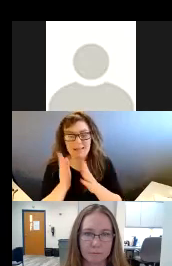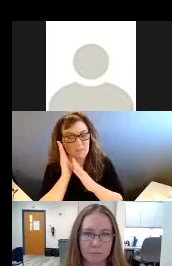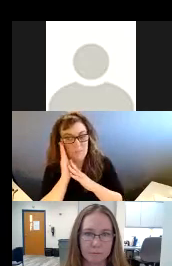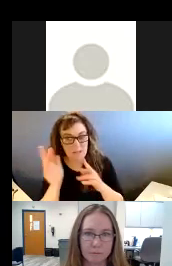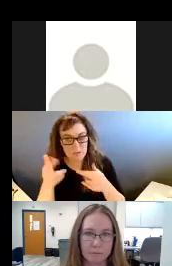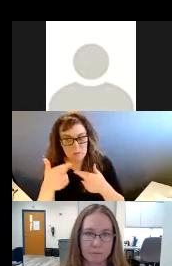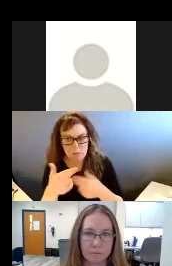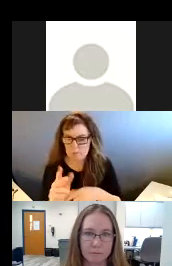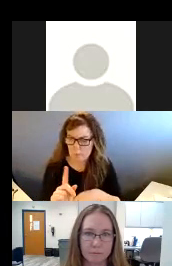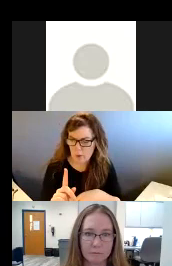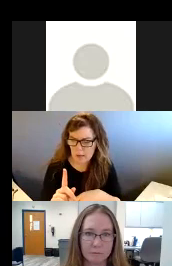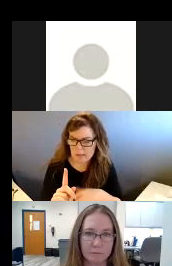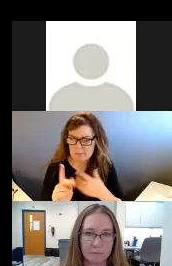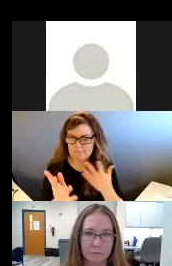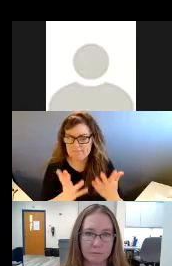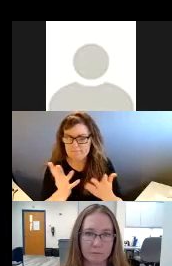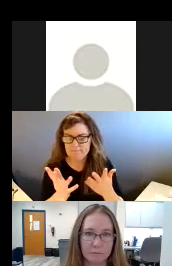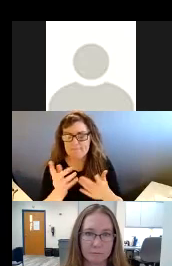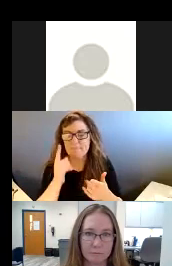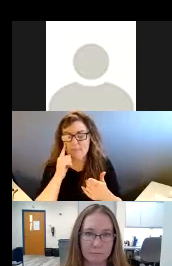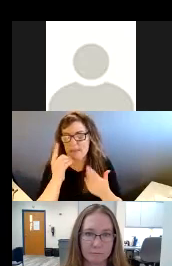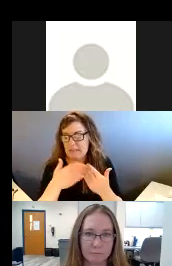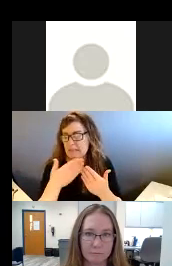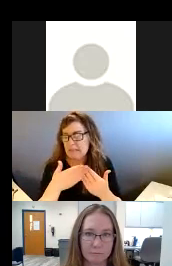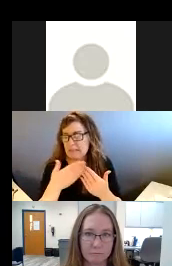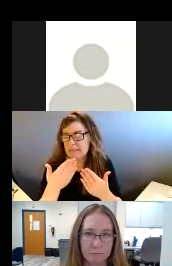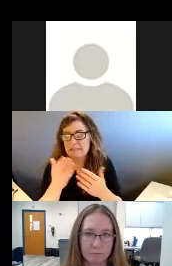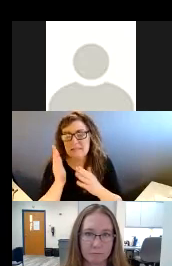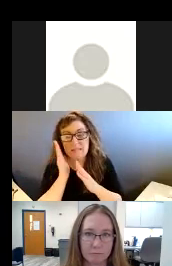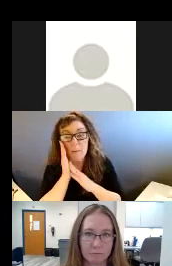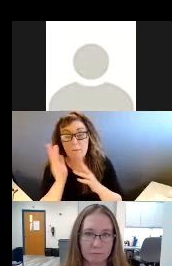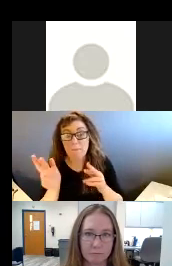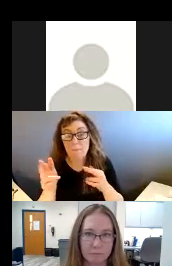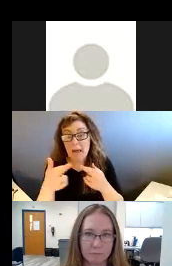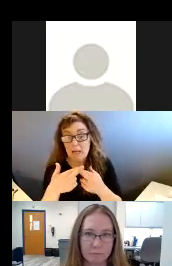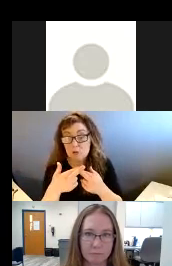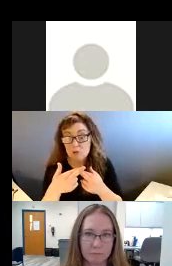THEY DECIDED IT WOULD BE EASIER FOR THEM JUST TO HAVE THEIR BEDROOM SPACE FLOW INTO THE BATHROOM.